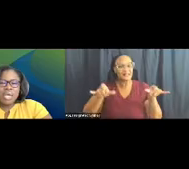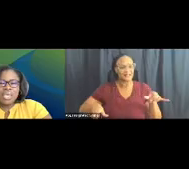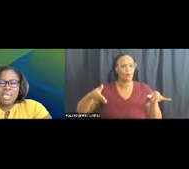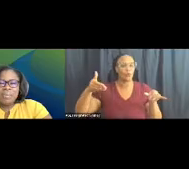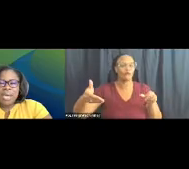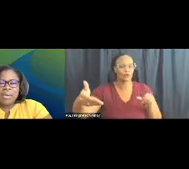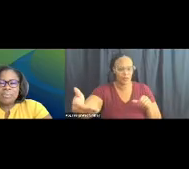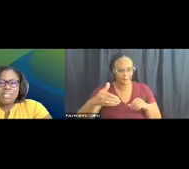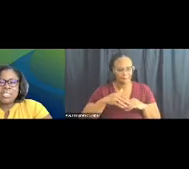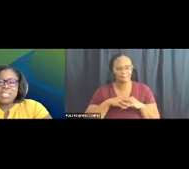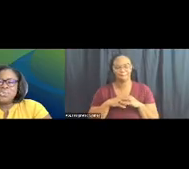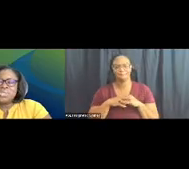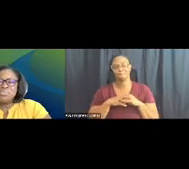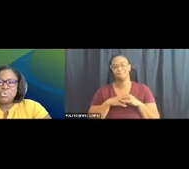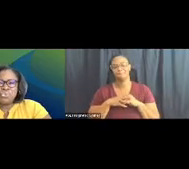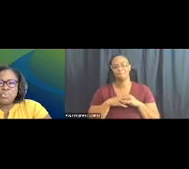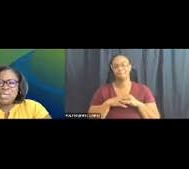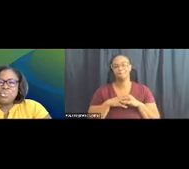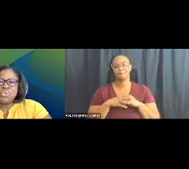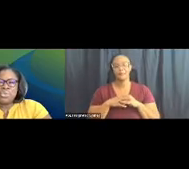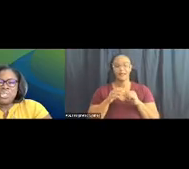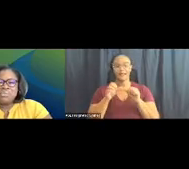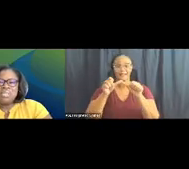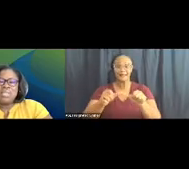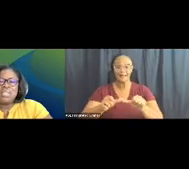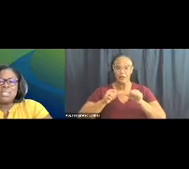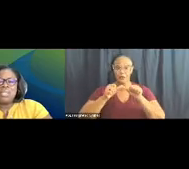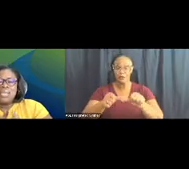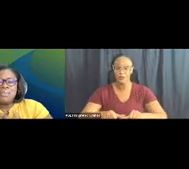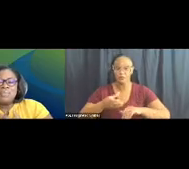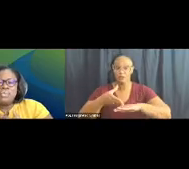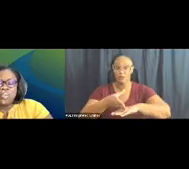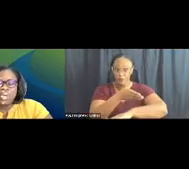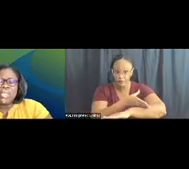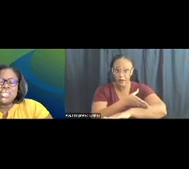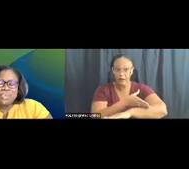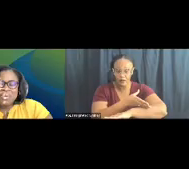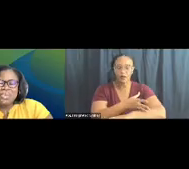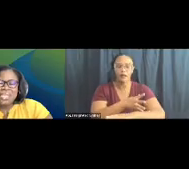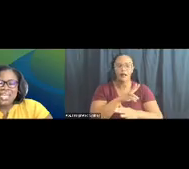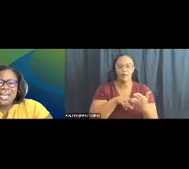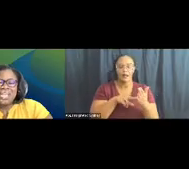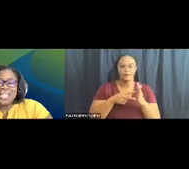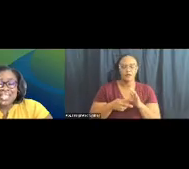when we're talking about continuous improvement, we're really meaning working to make meaning